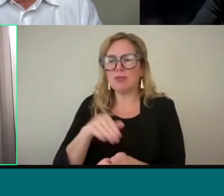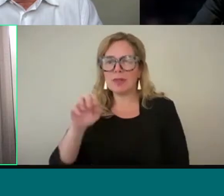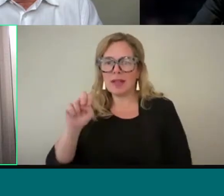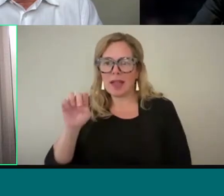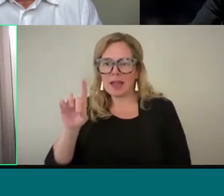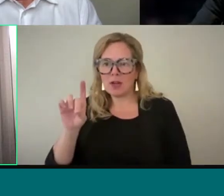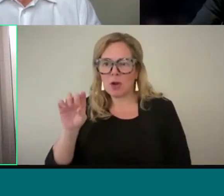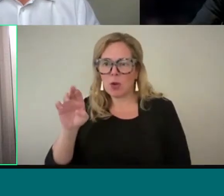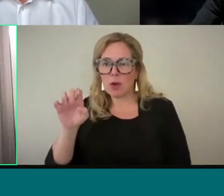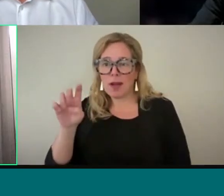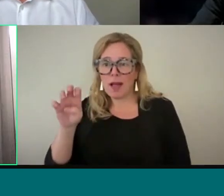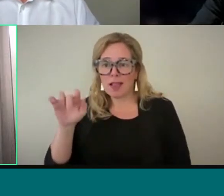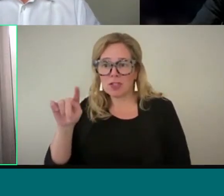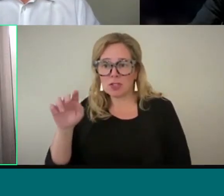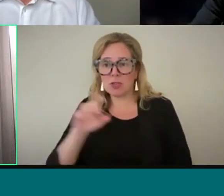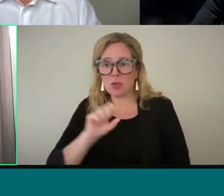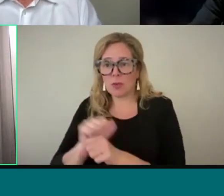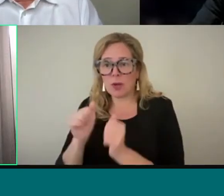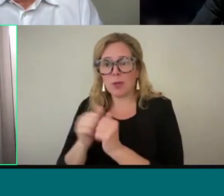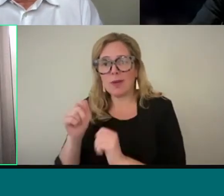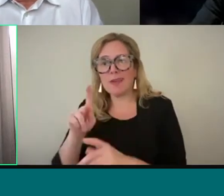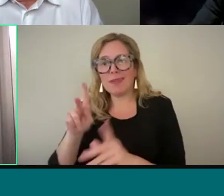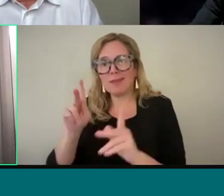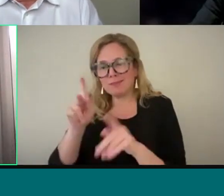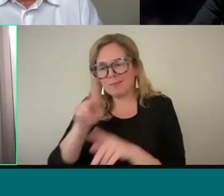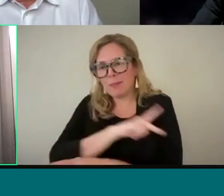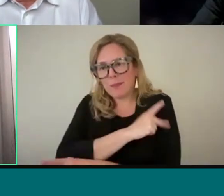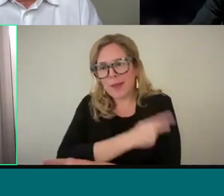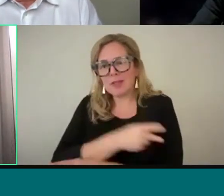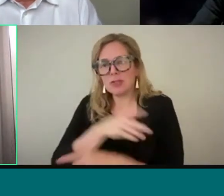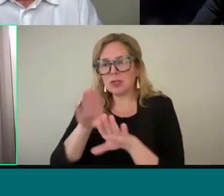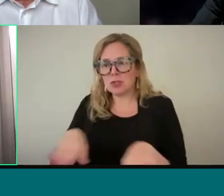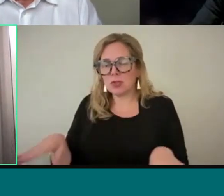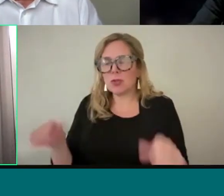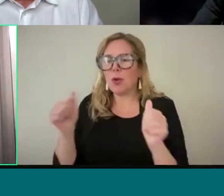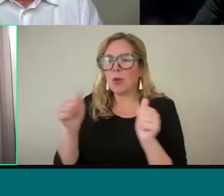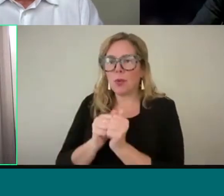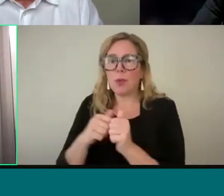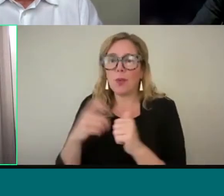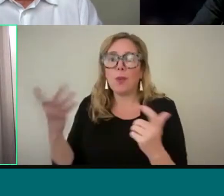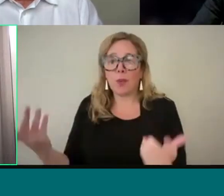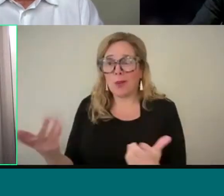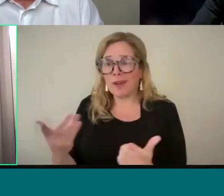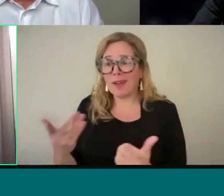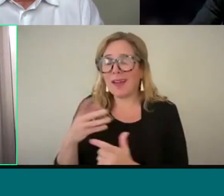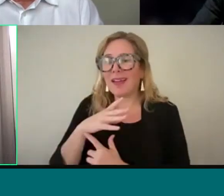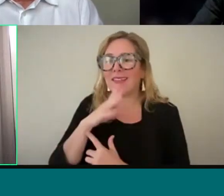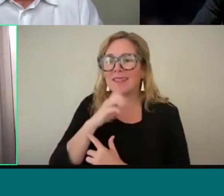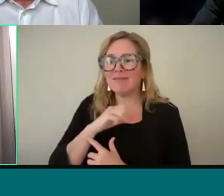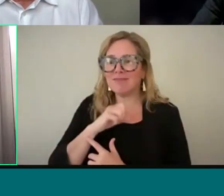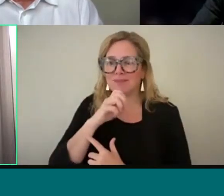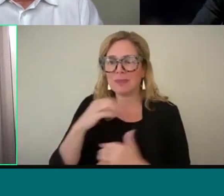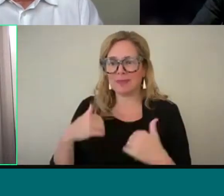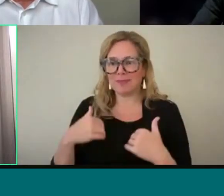families, kids, and their parents or guardians would drive three plus hours each way to see me.